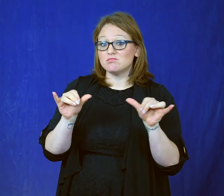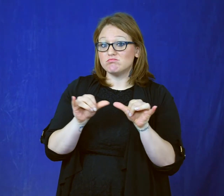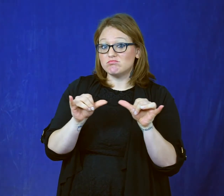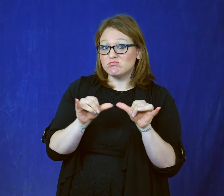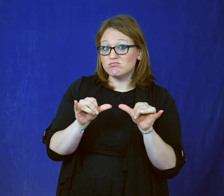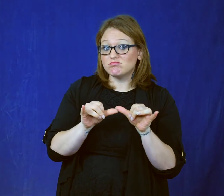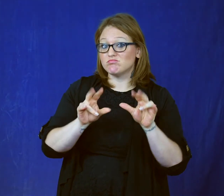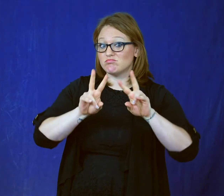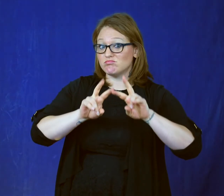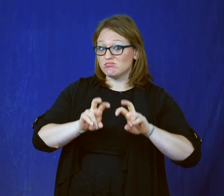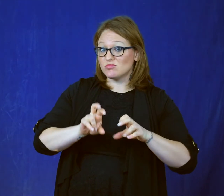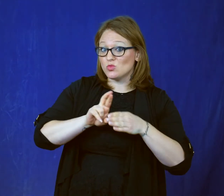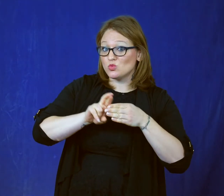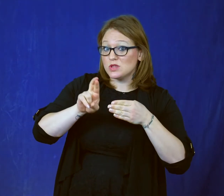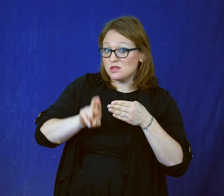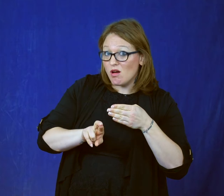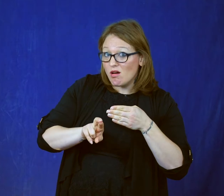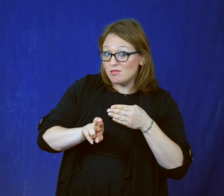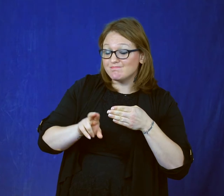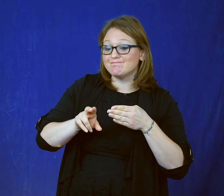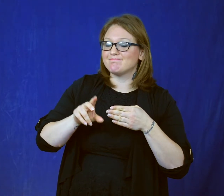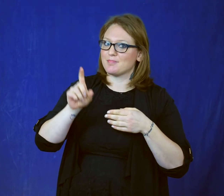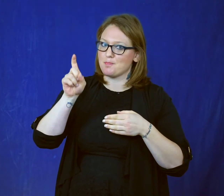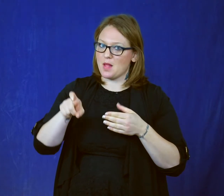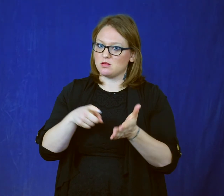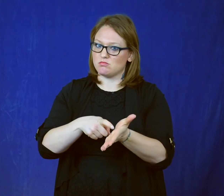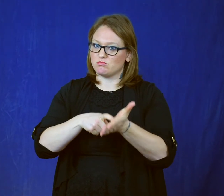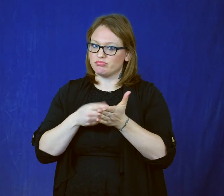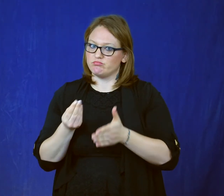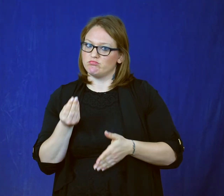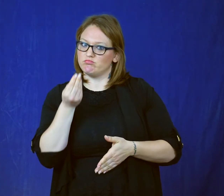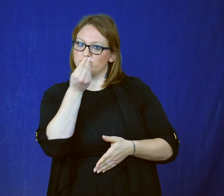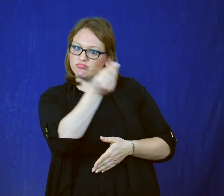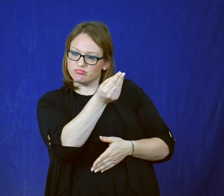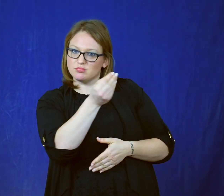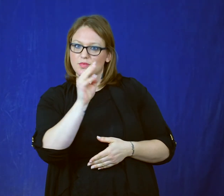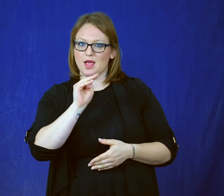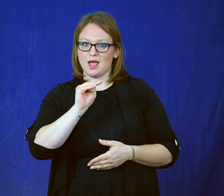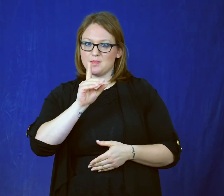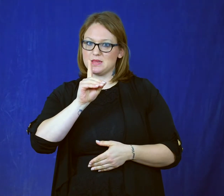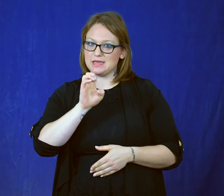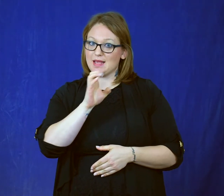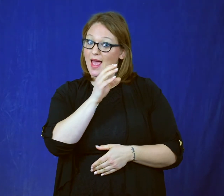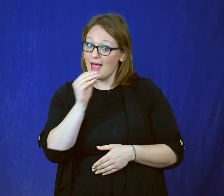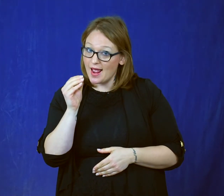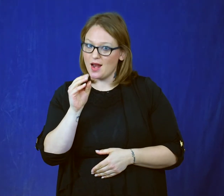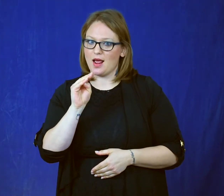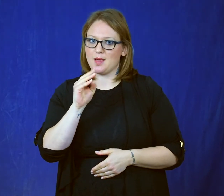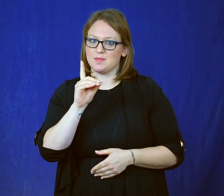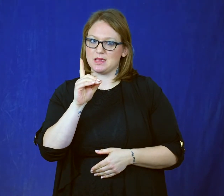The results of the assessments (again, data only) are reported to both MDE and MDH. Also,